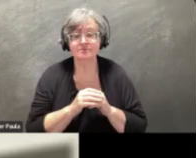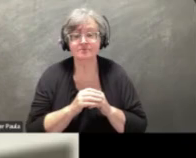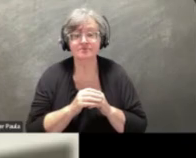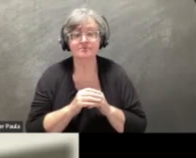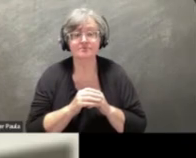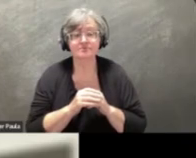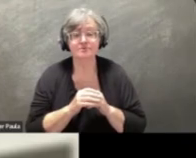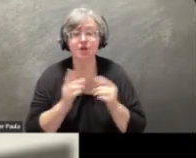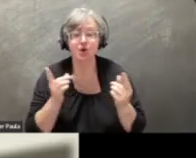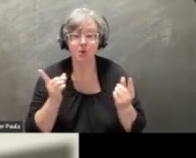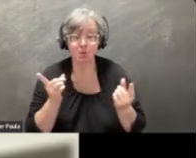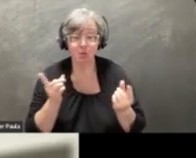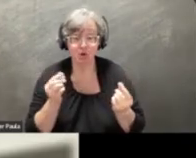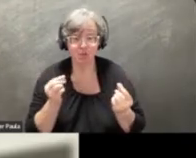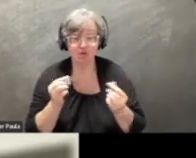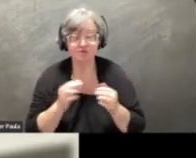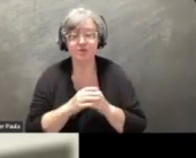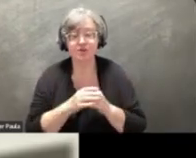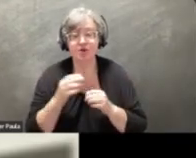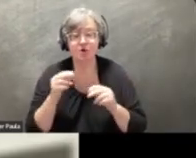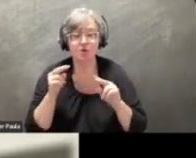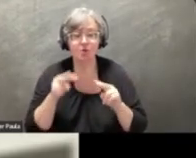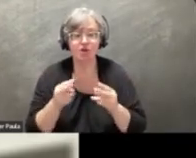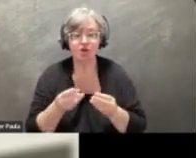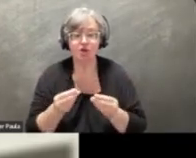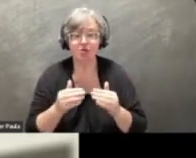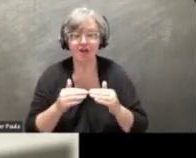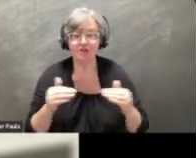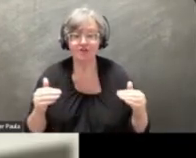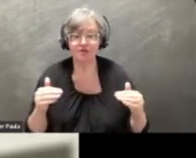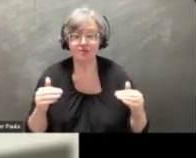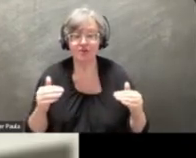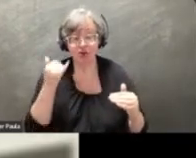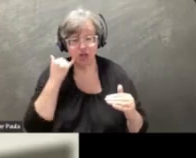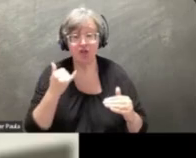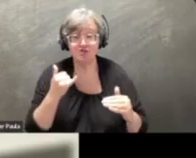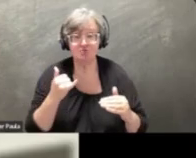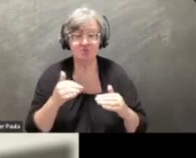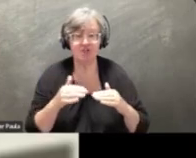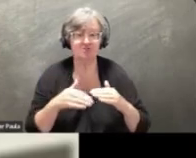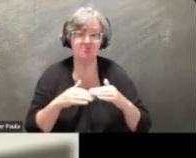what we do is we look at ground level, and if you meet that, you're doing okay, you know